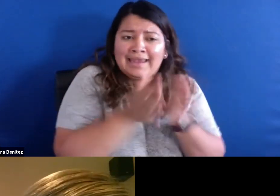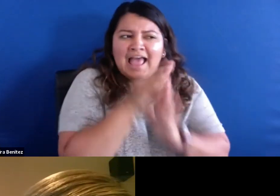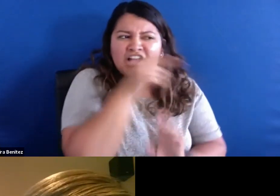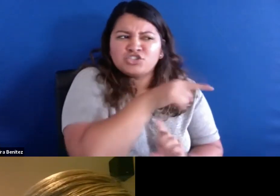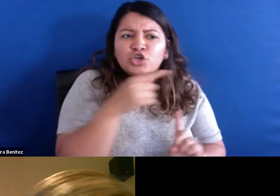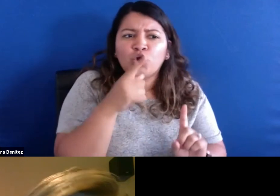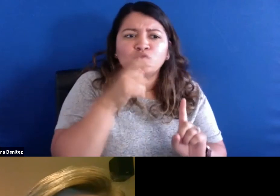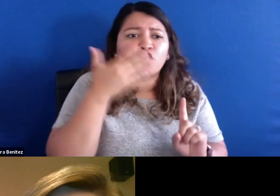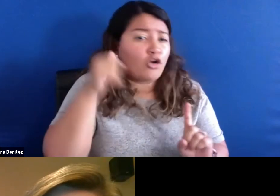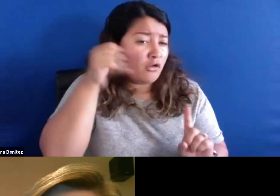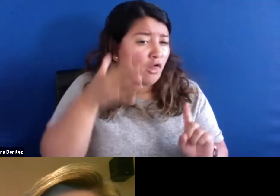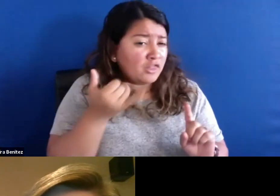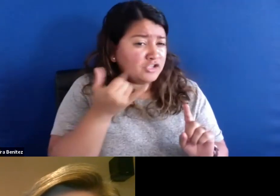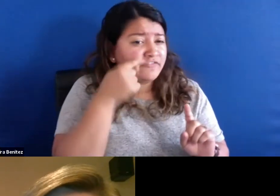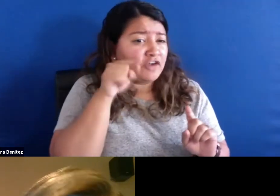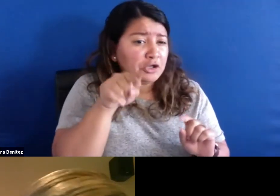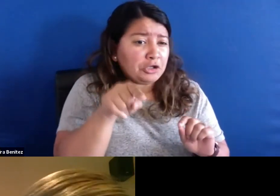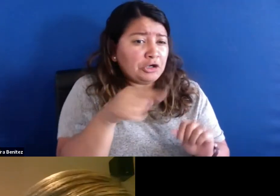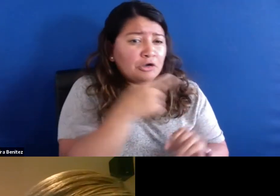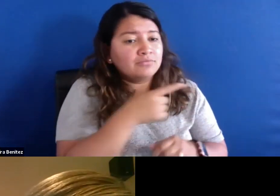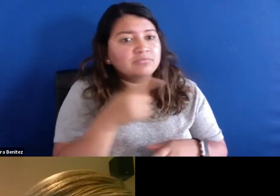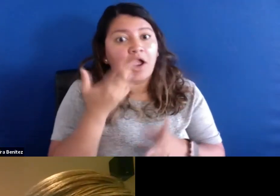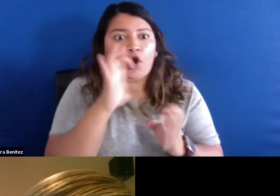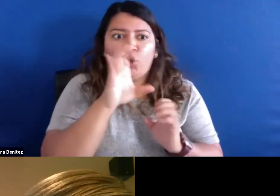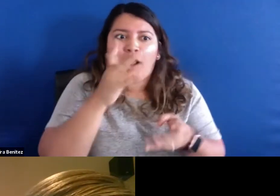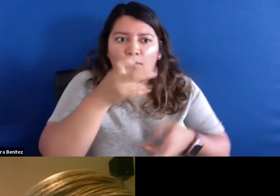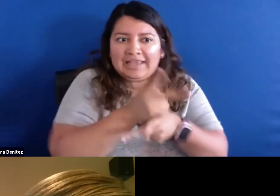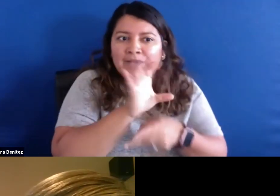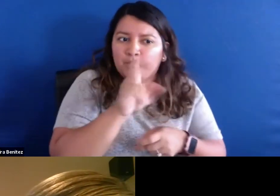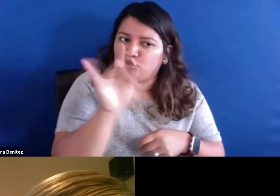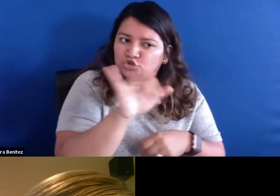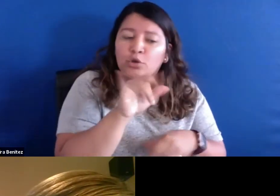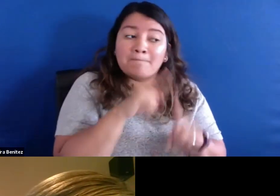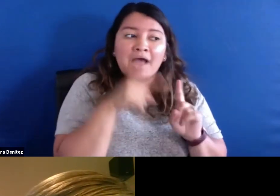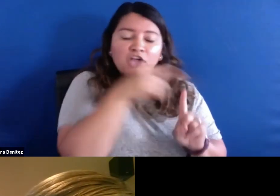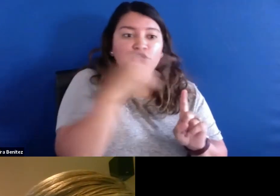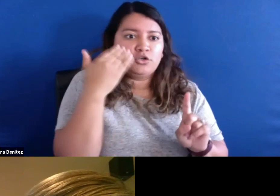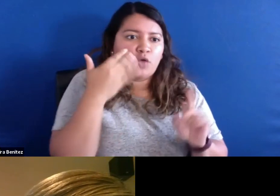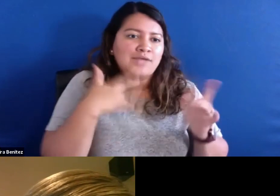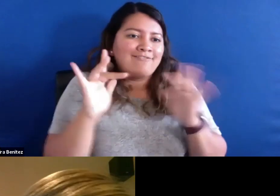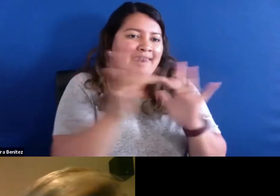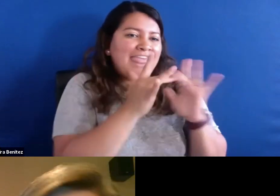for hearing aid support so I can ask her for a specific audiologist for you but I agree with Anne,